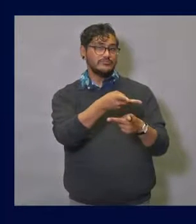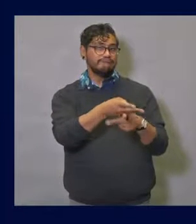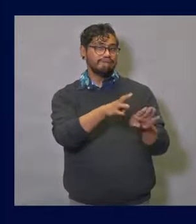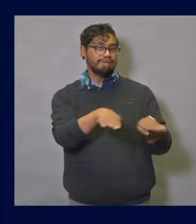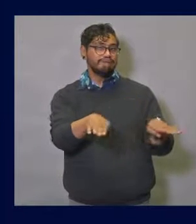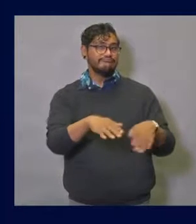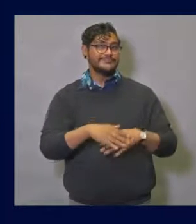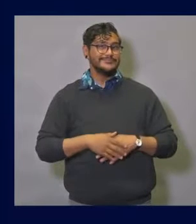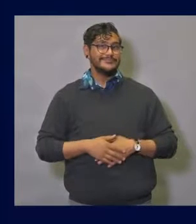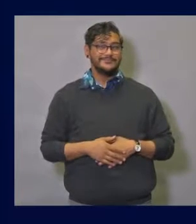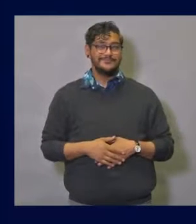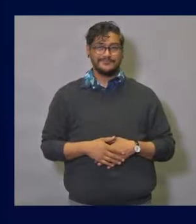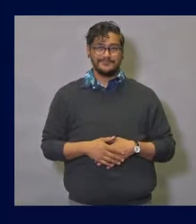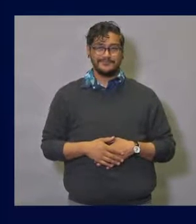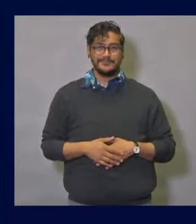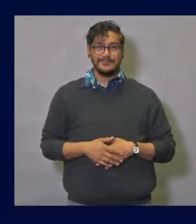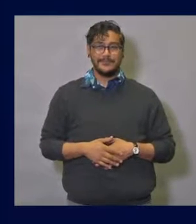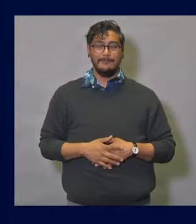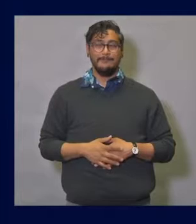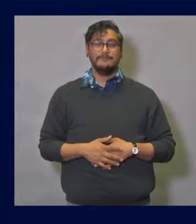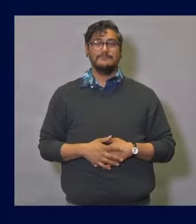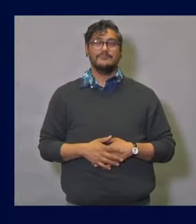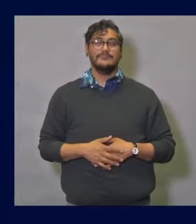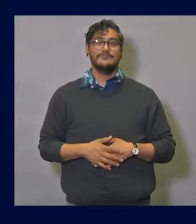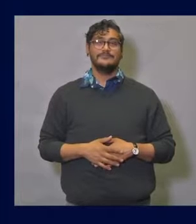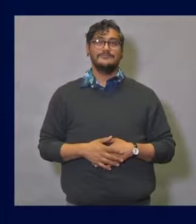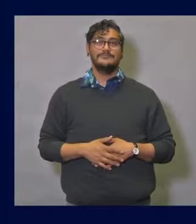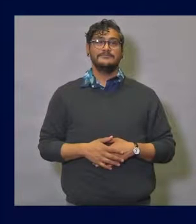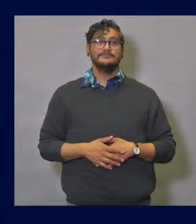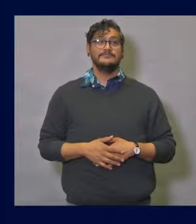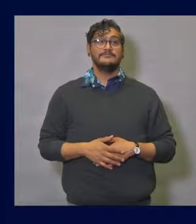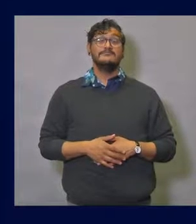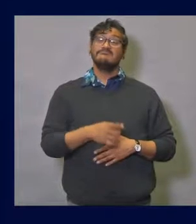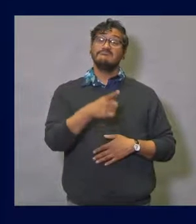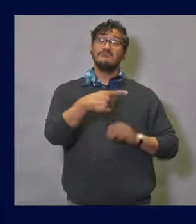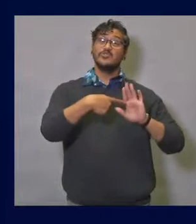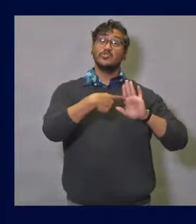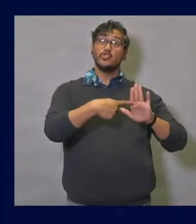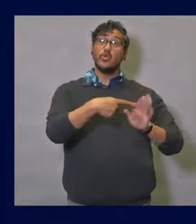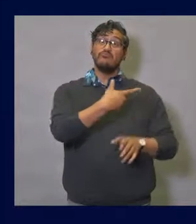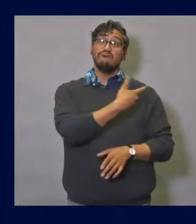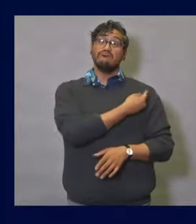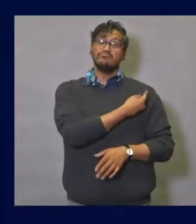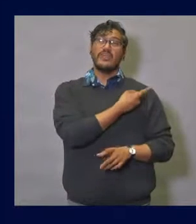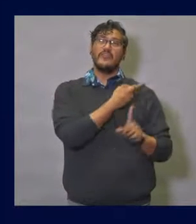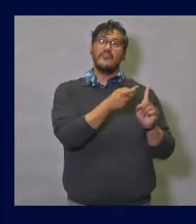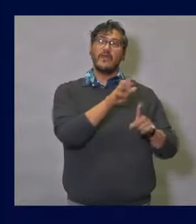CHCHILARARE SECTOR.